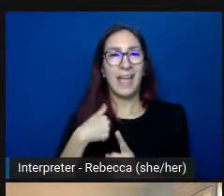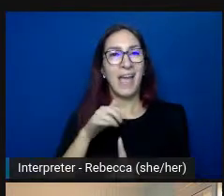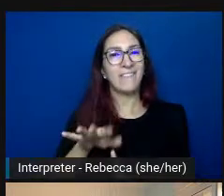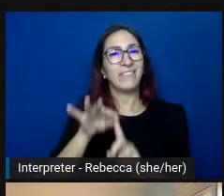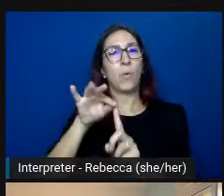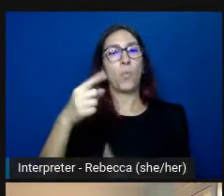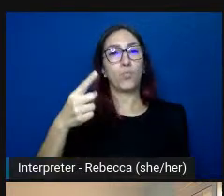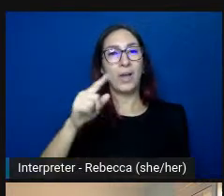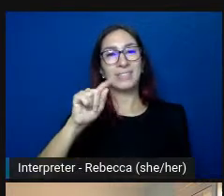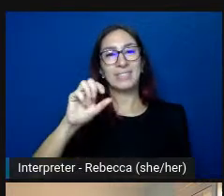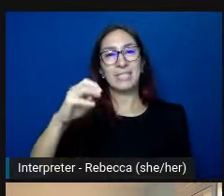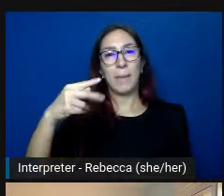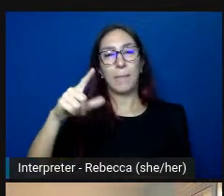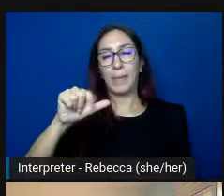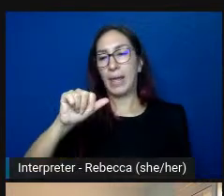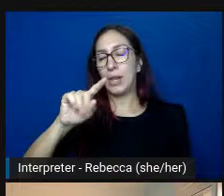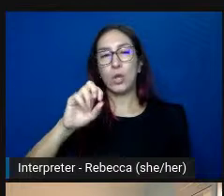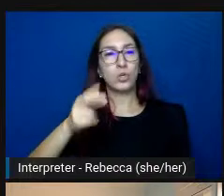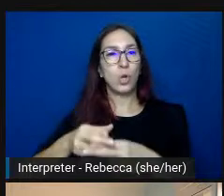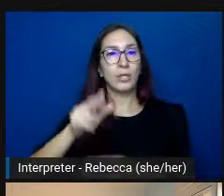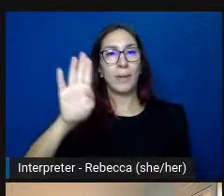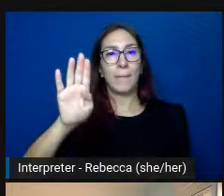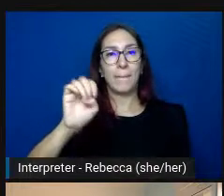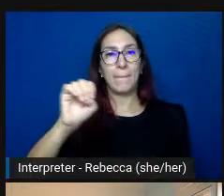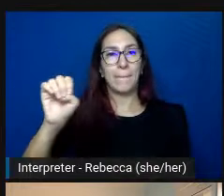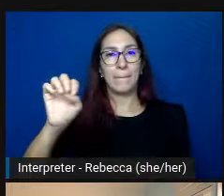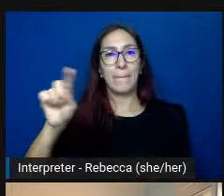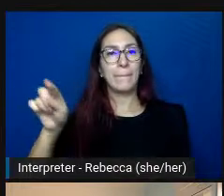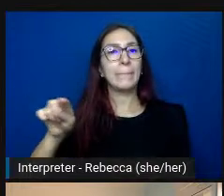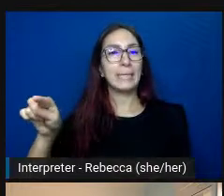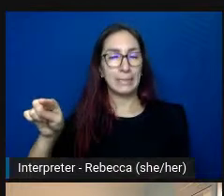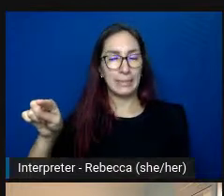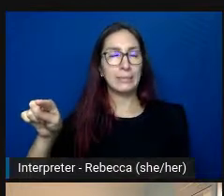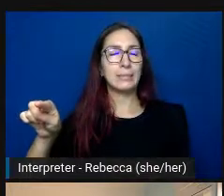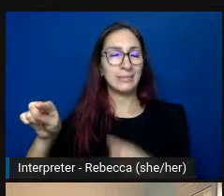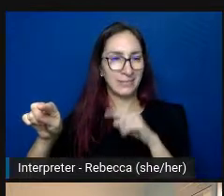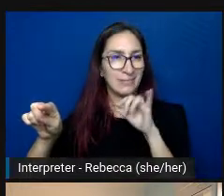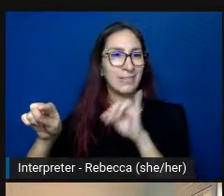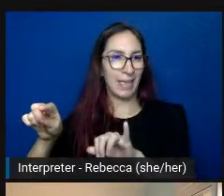This thing was